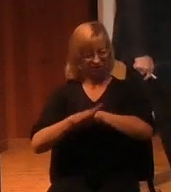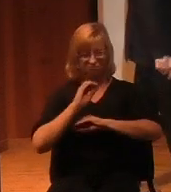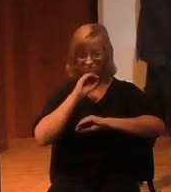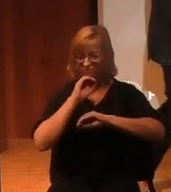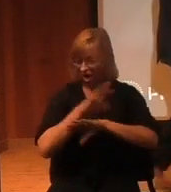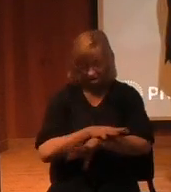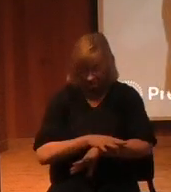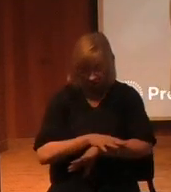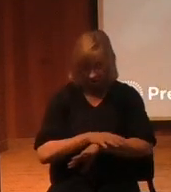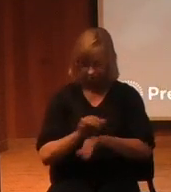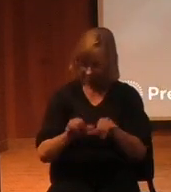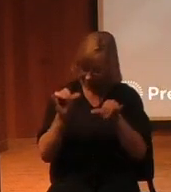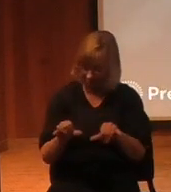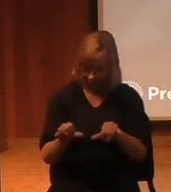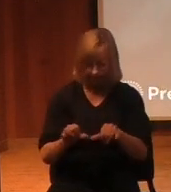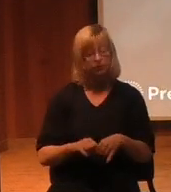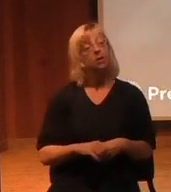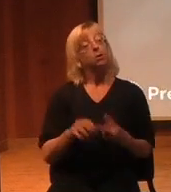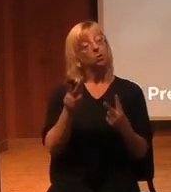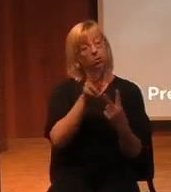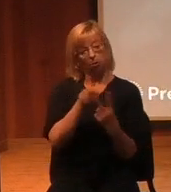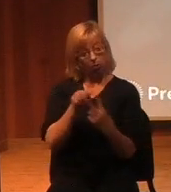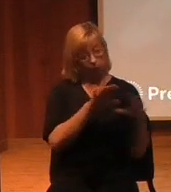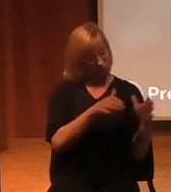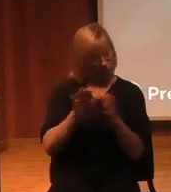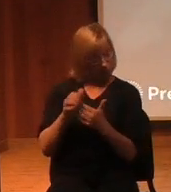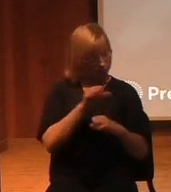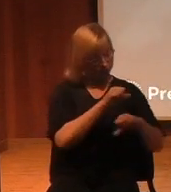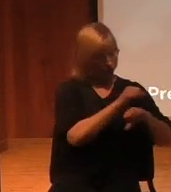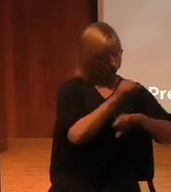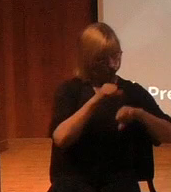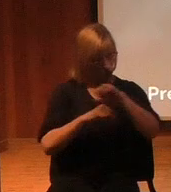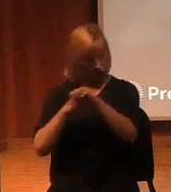So, within these two structures of narrative,